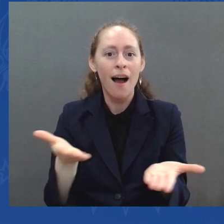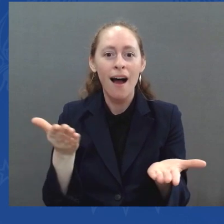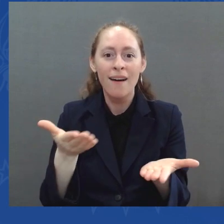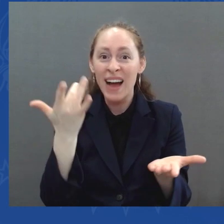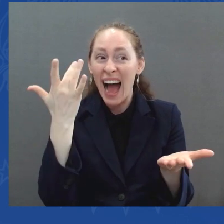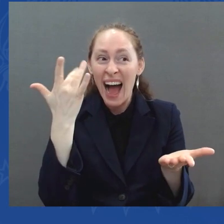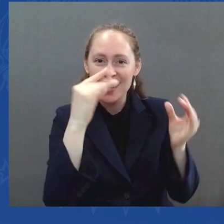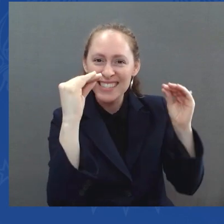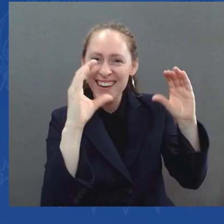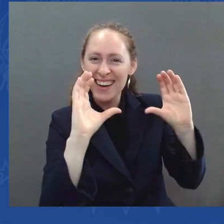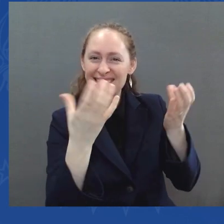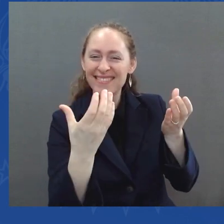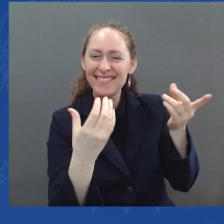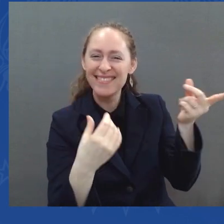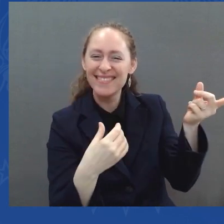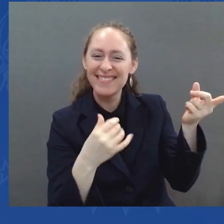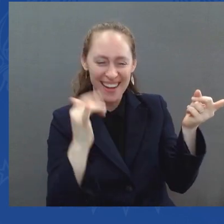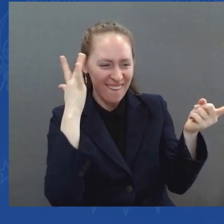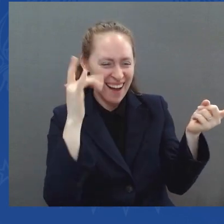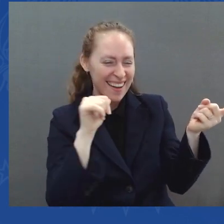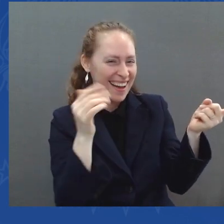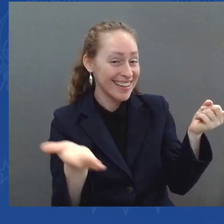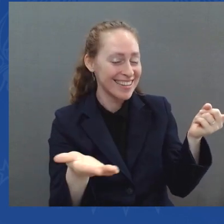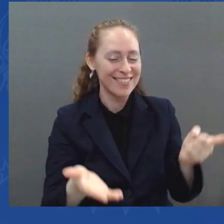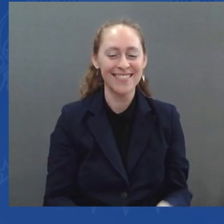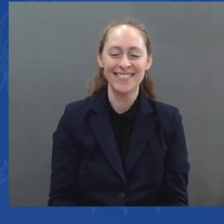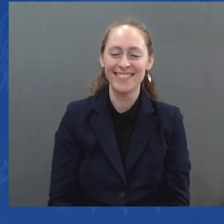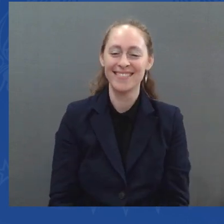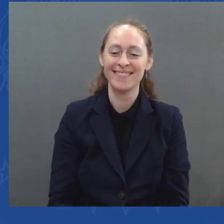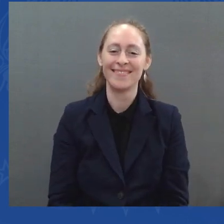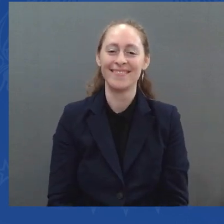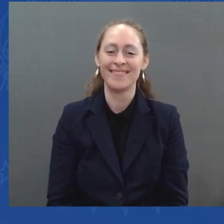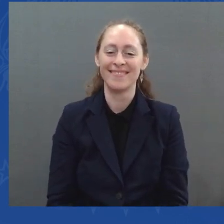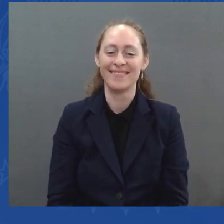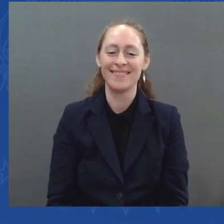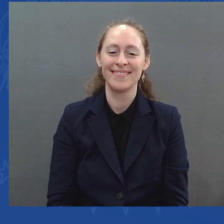Mr. President, welcome back to the White House man. Feels like the good old days.